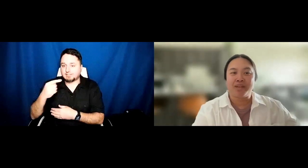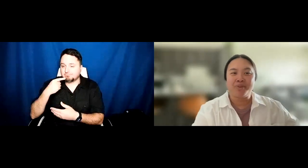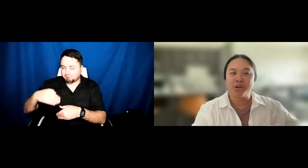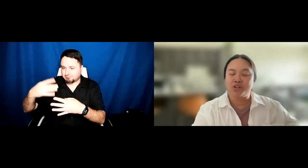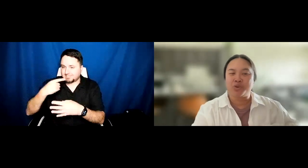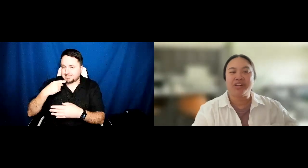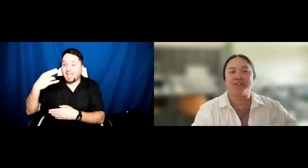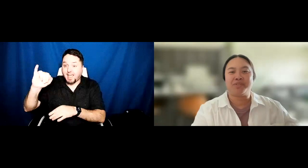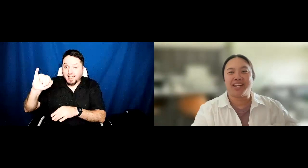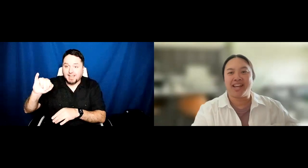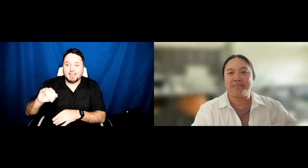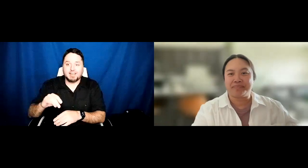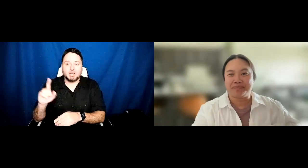and maybe where you're joining from today.